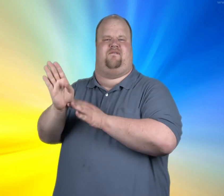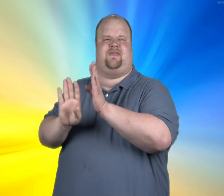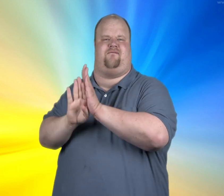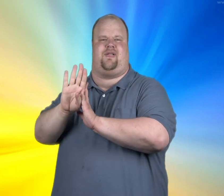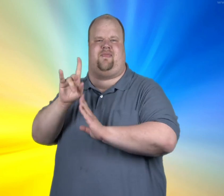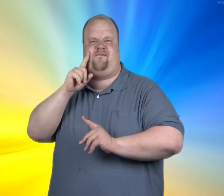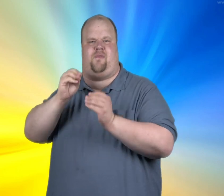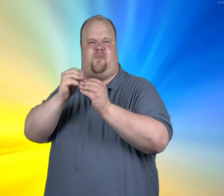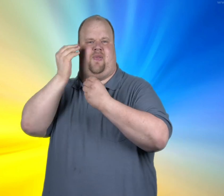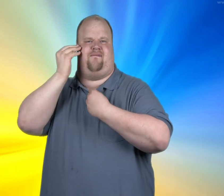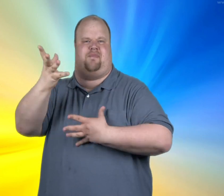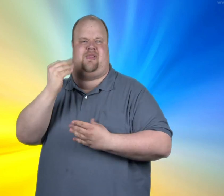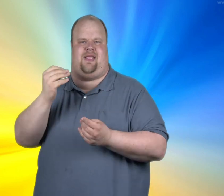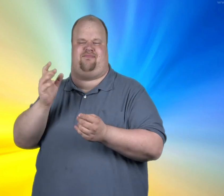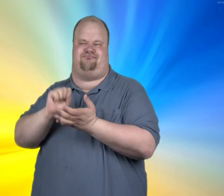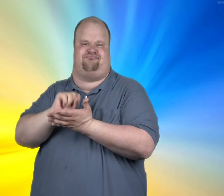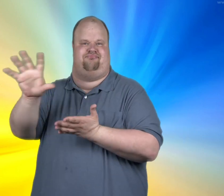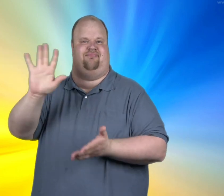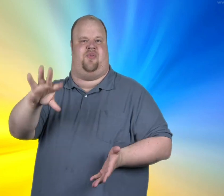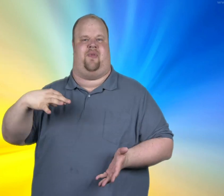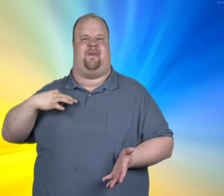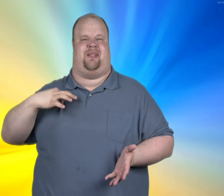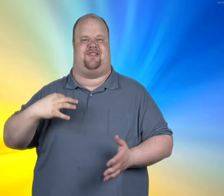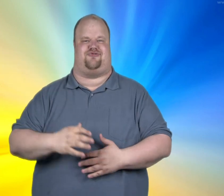Development for additional information and to complete your application.